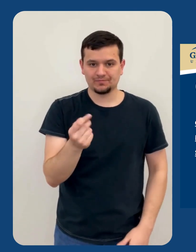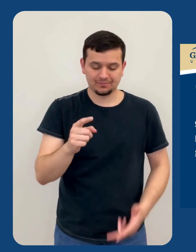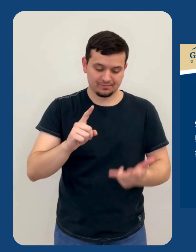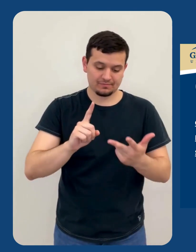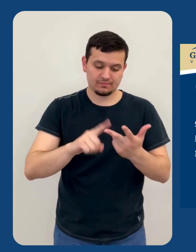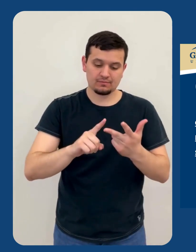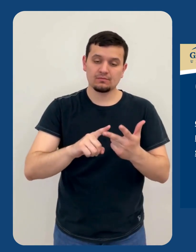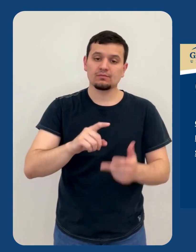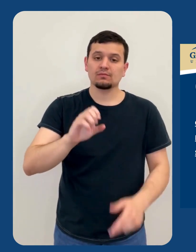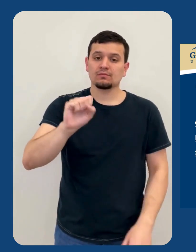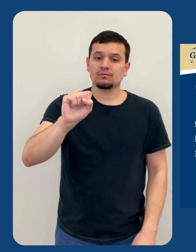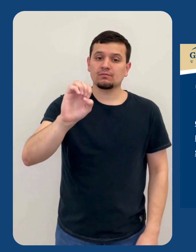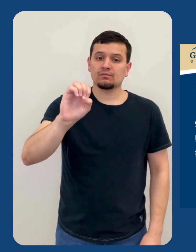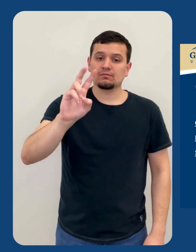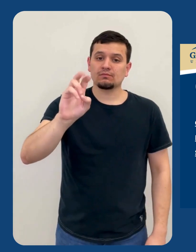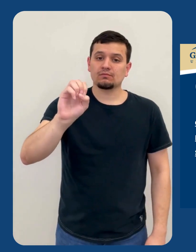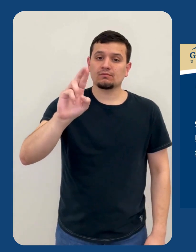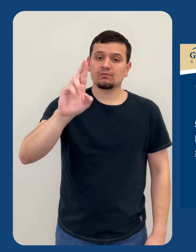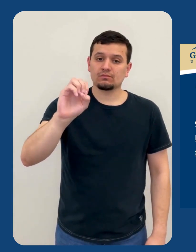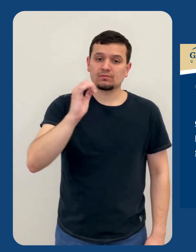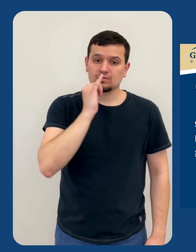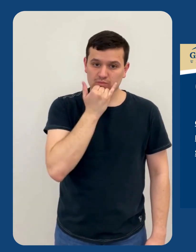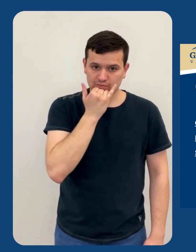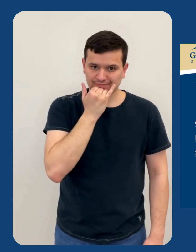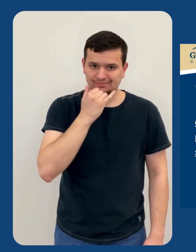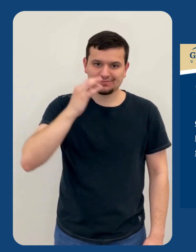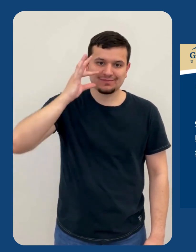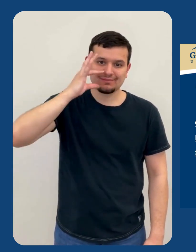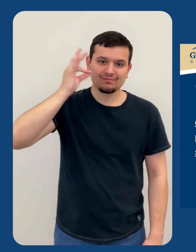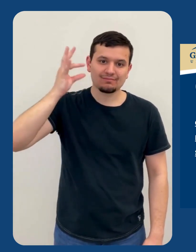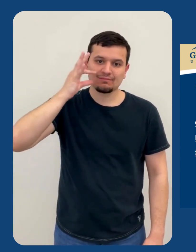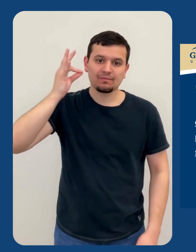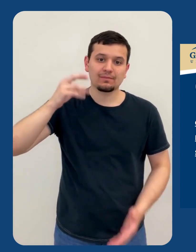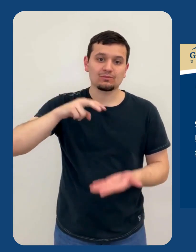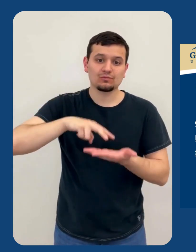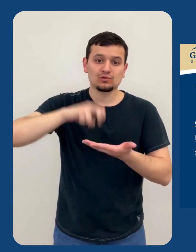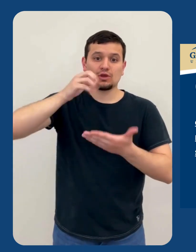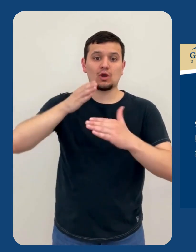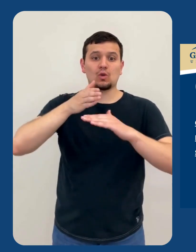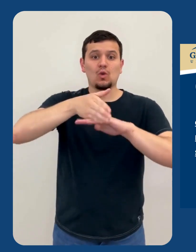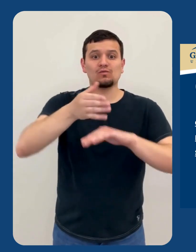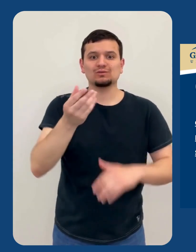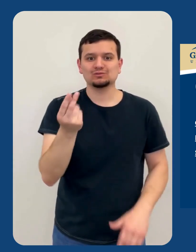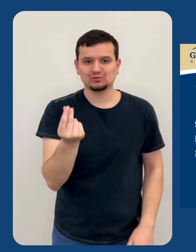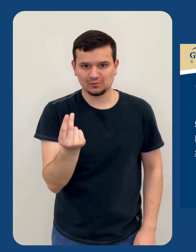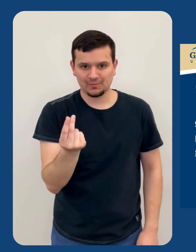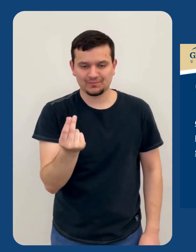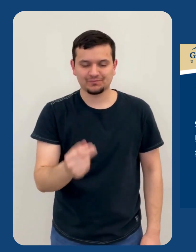Severe Error: The cat jumped over the dog